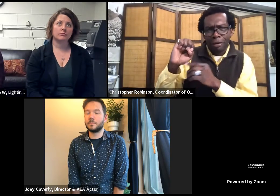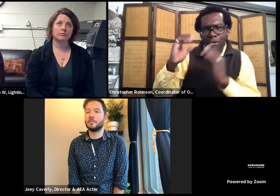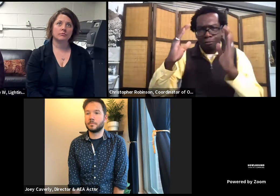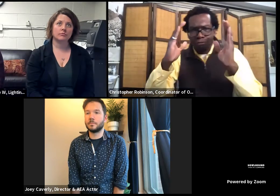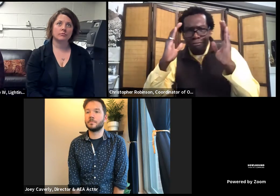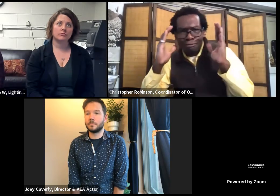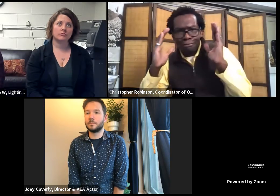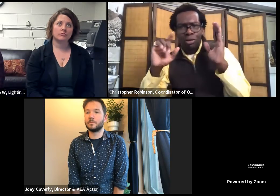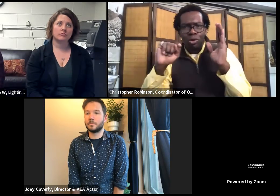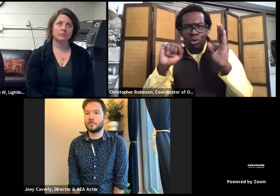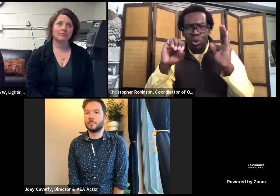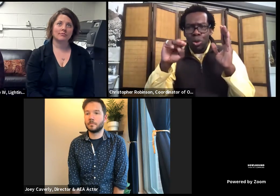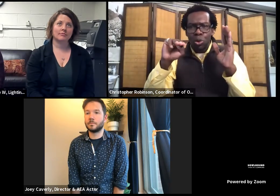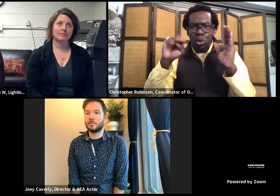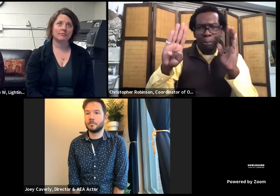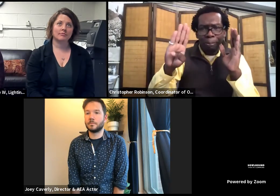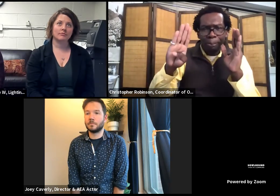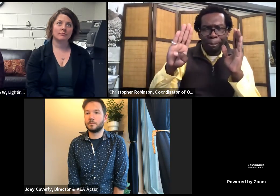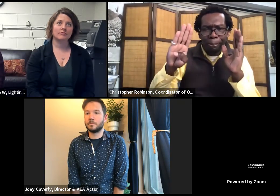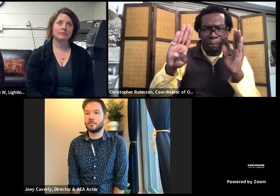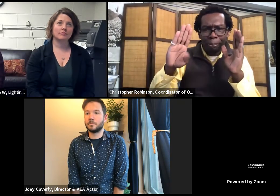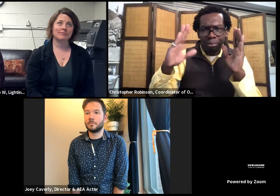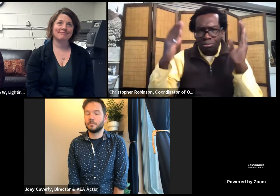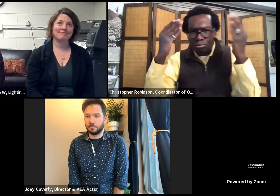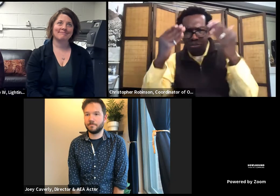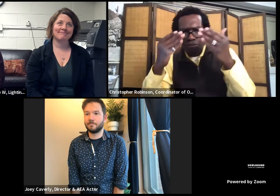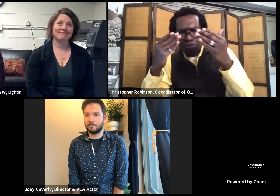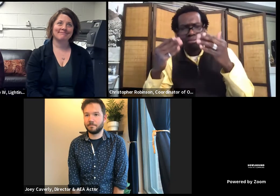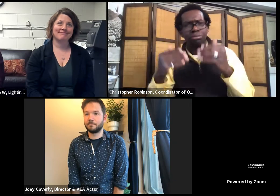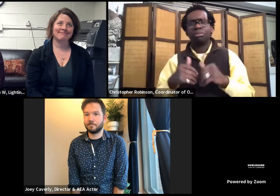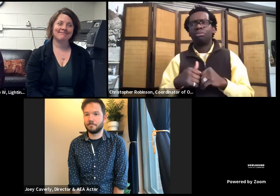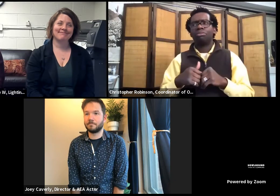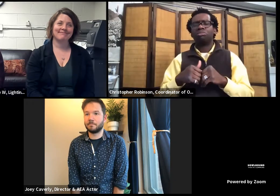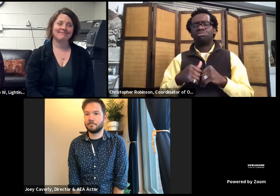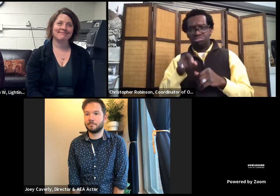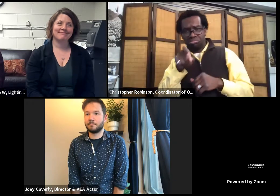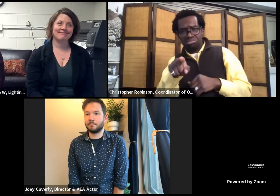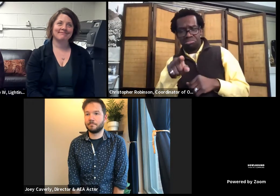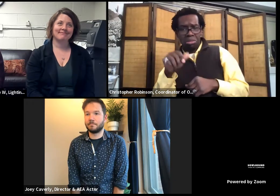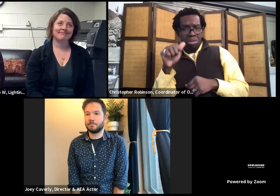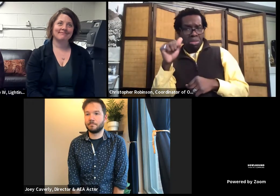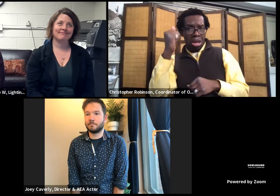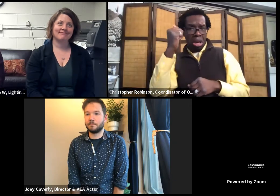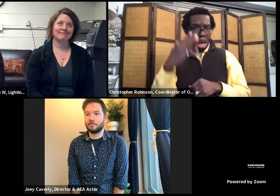we're in a cave, we're in the tomb, where it's very dark, those kinds of scenes.